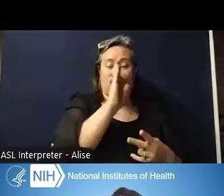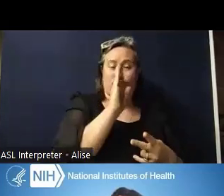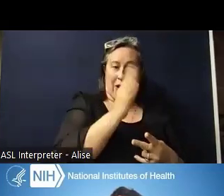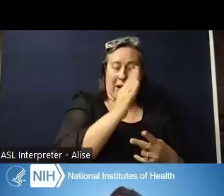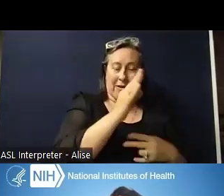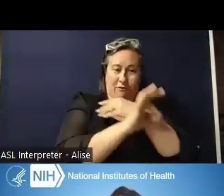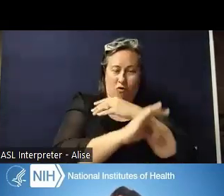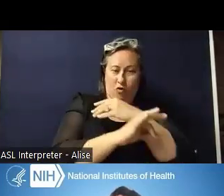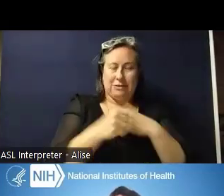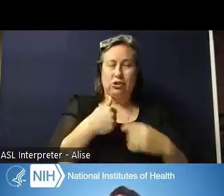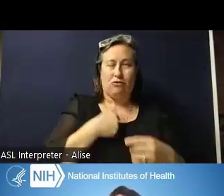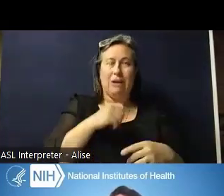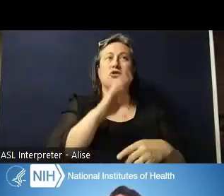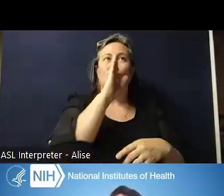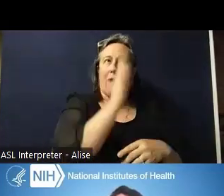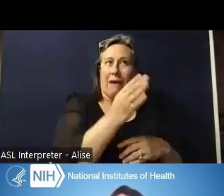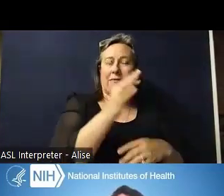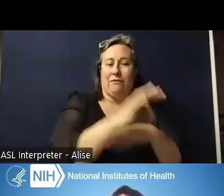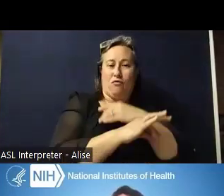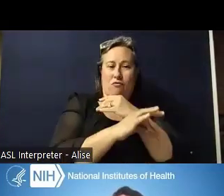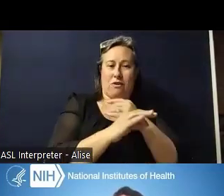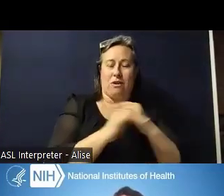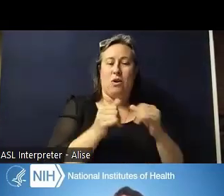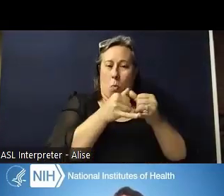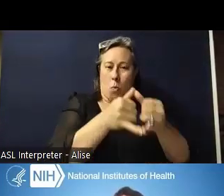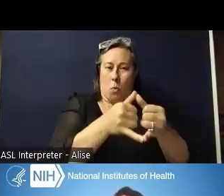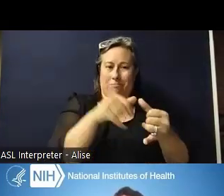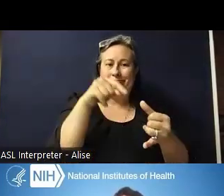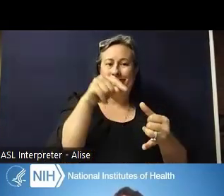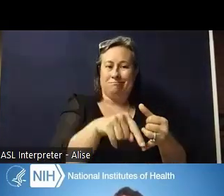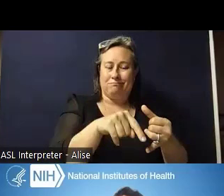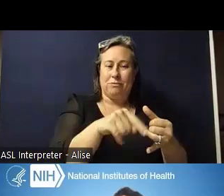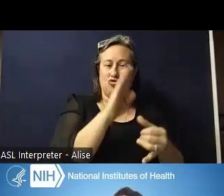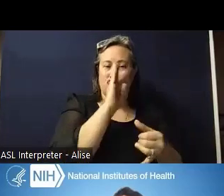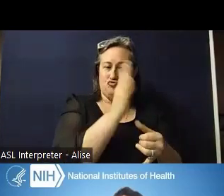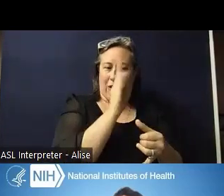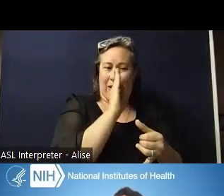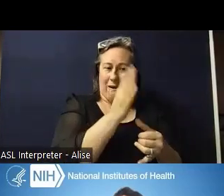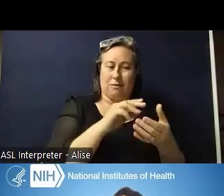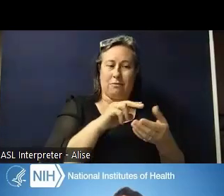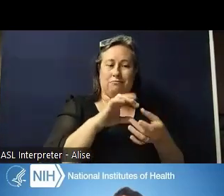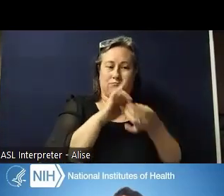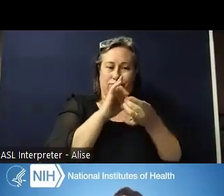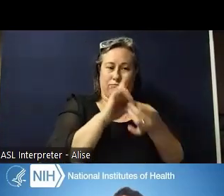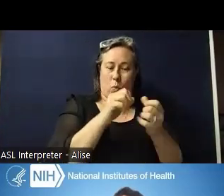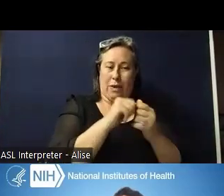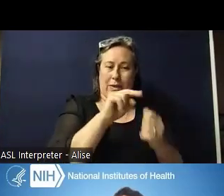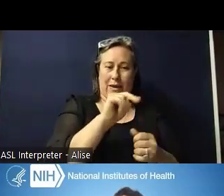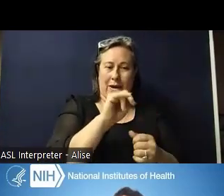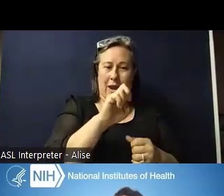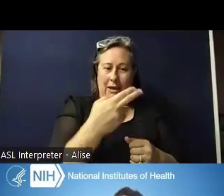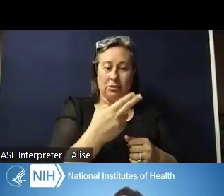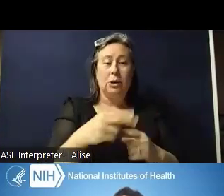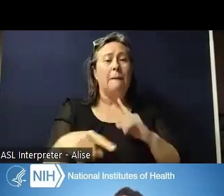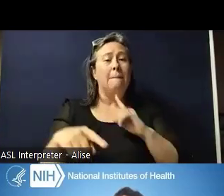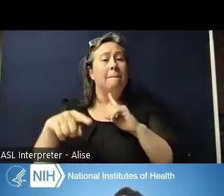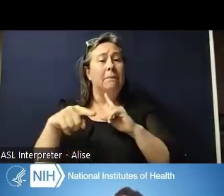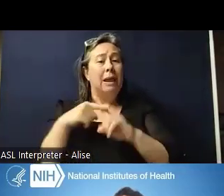health care are directly relationships with NIH, as well as domestic awards that have foreign components.